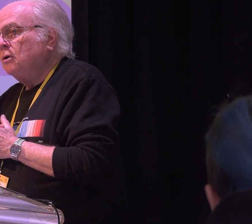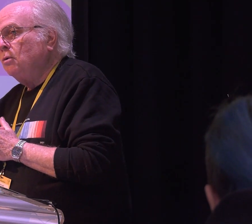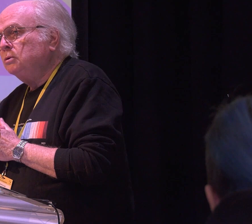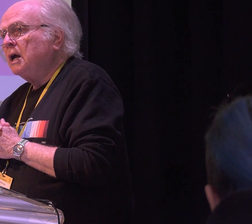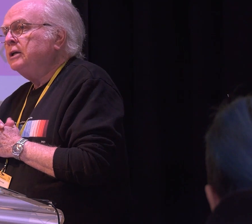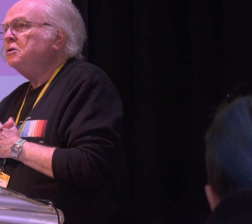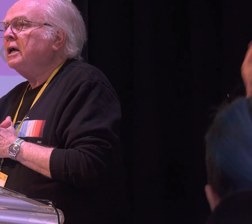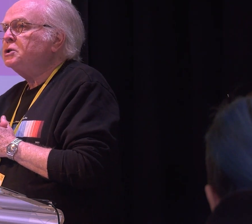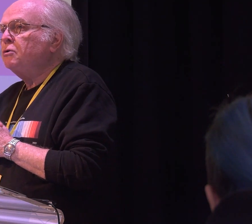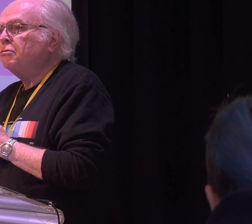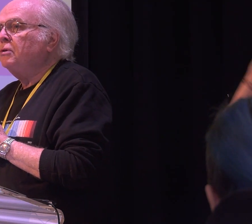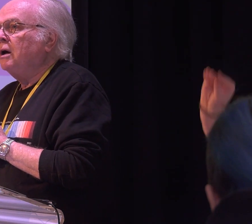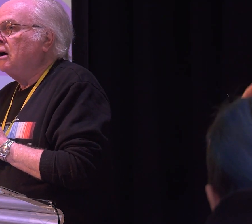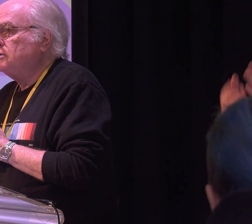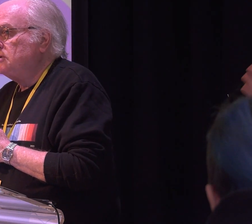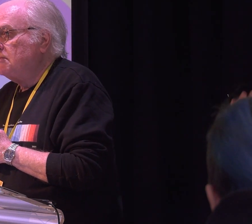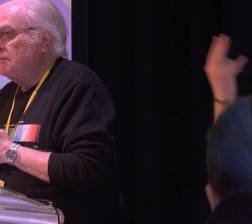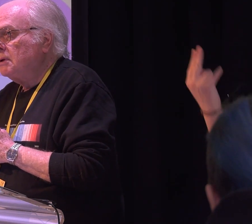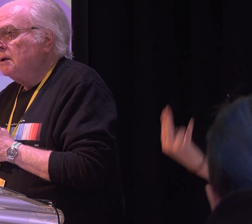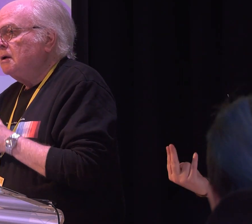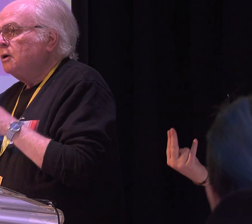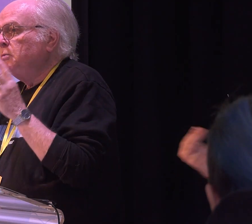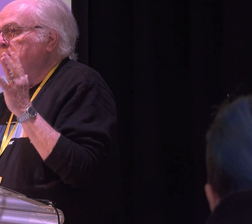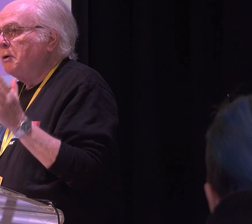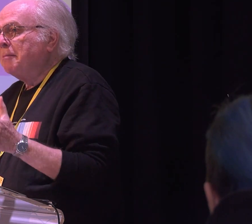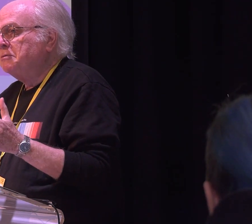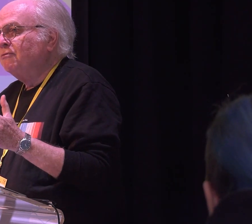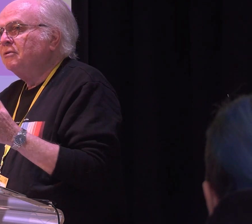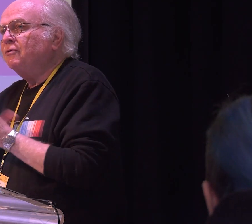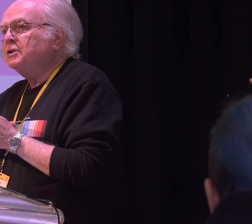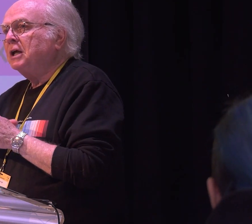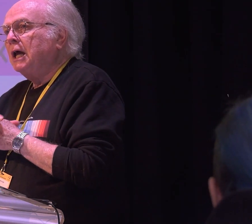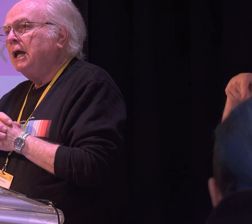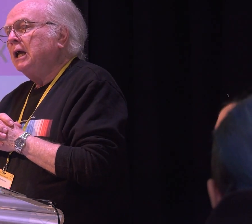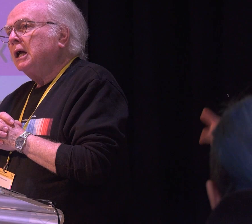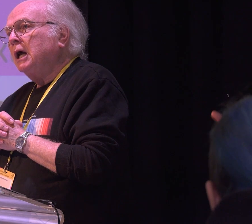called "Education Through the Arts." Couldn't be more apt for today.